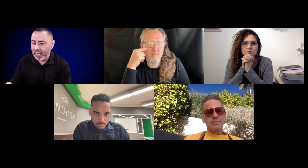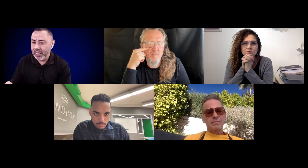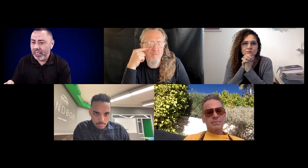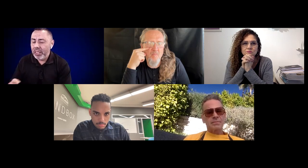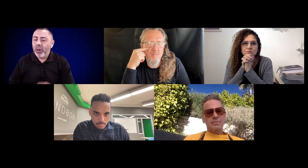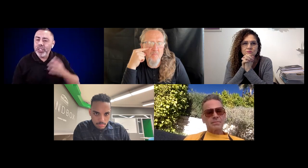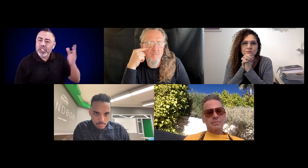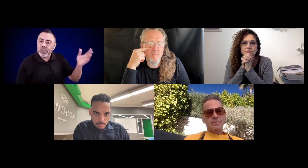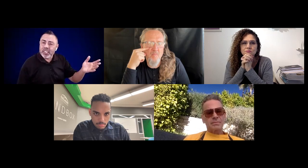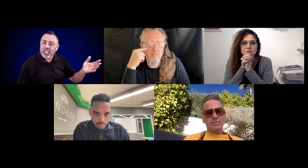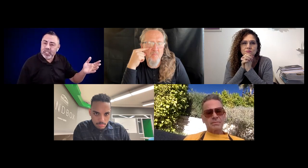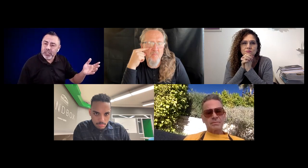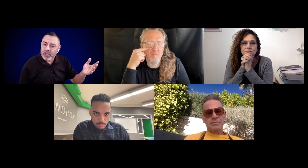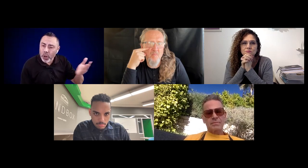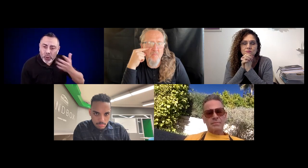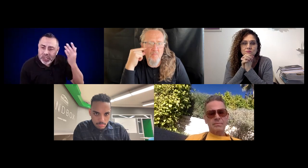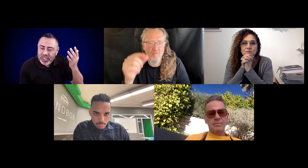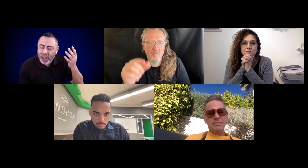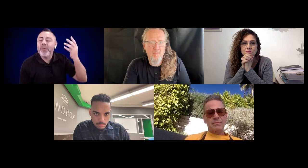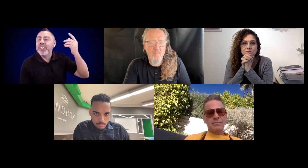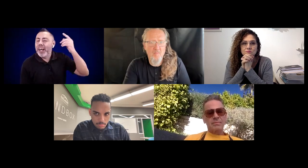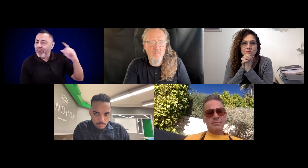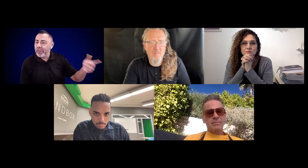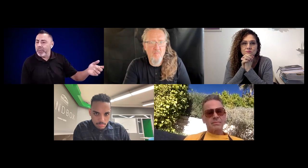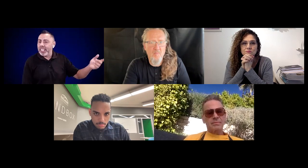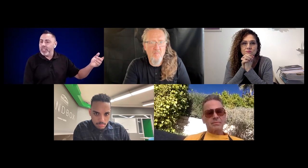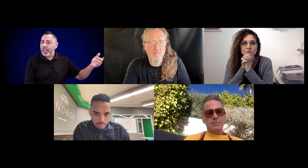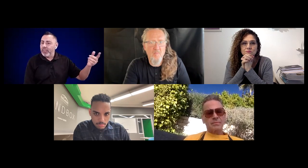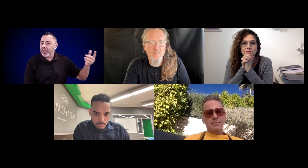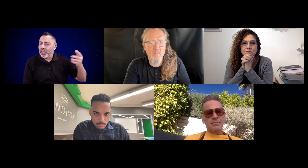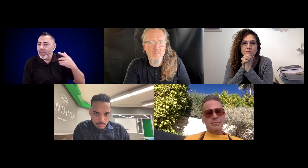I recognize it, or you smell a certain odor, and you say, Oh, I remember that smell.